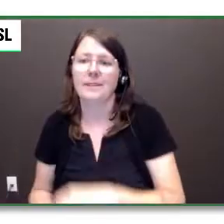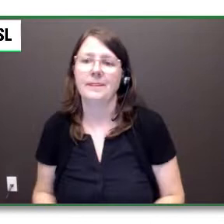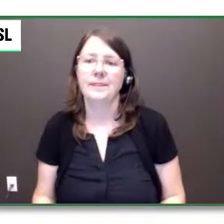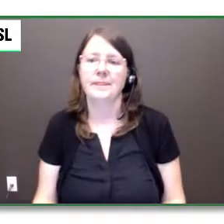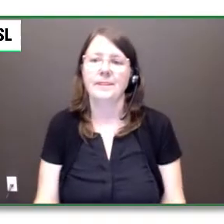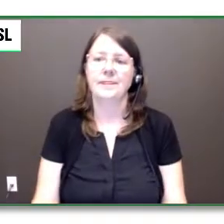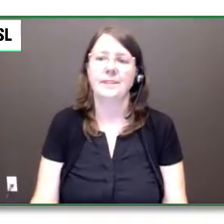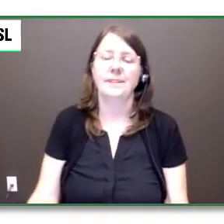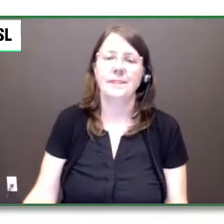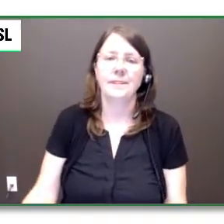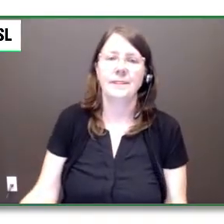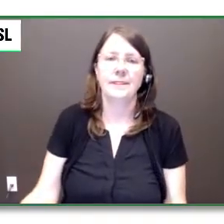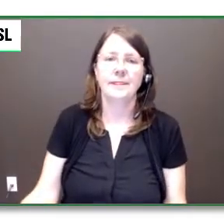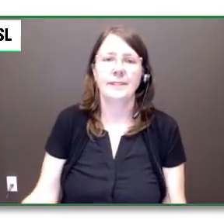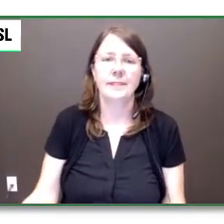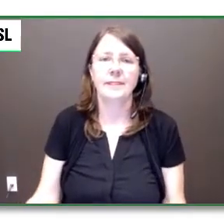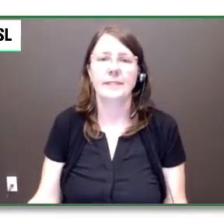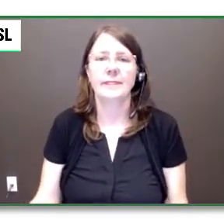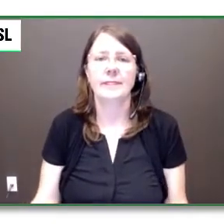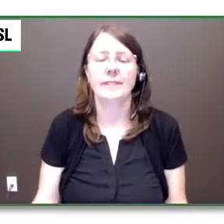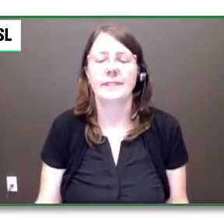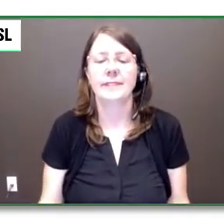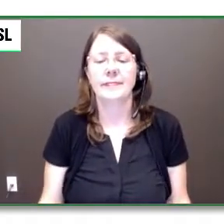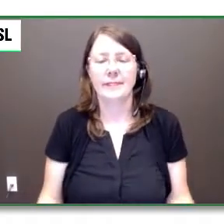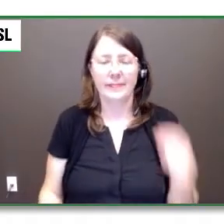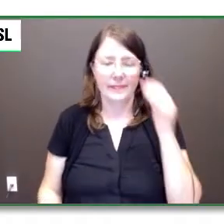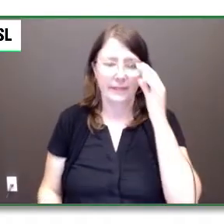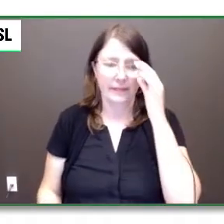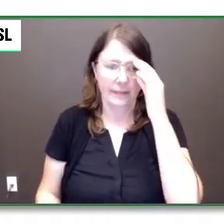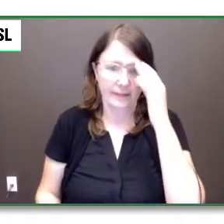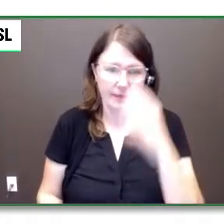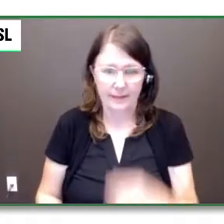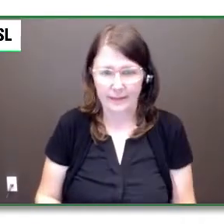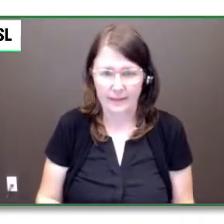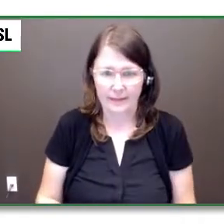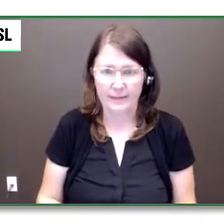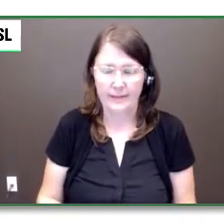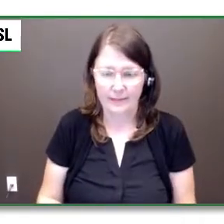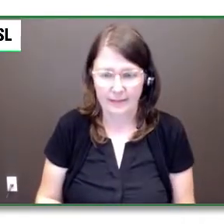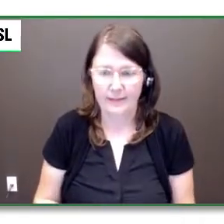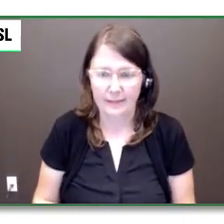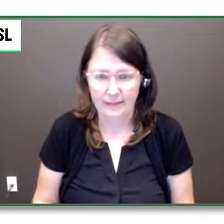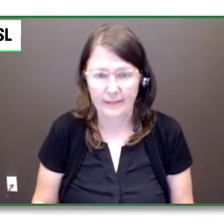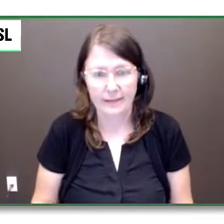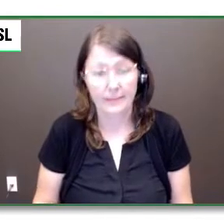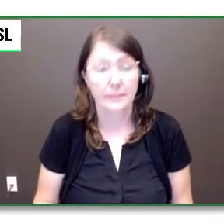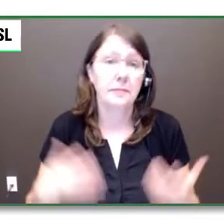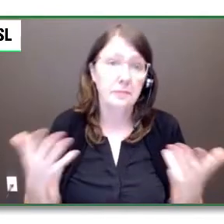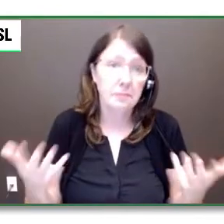uh so what some of those conditions were things like weather, uh physical and